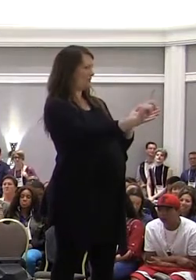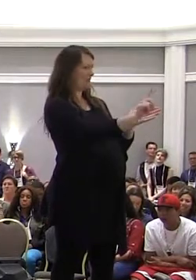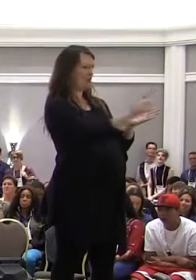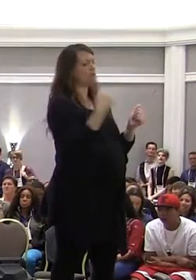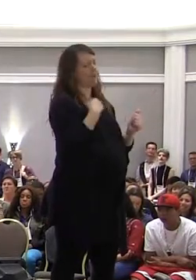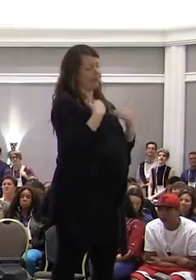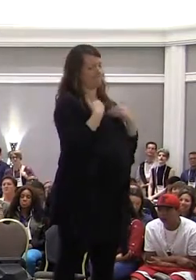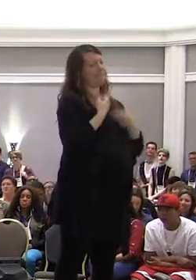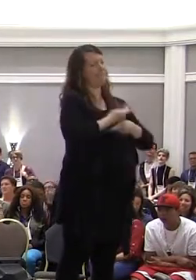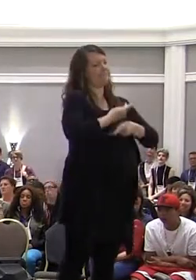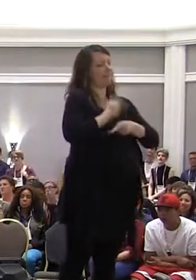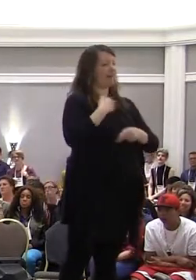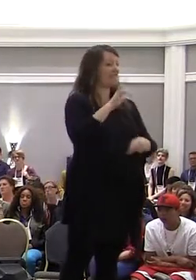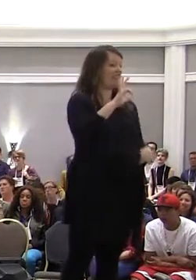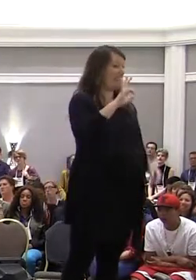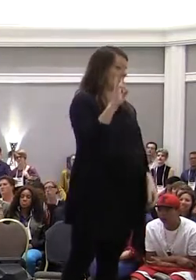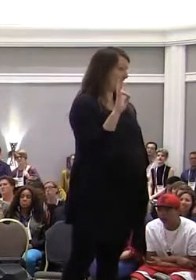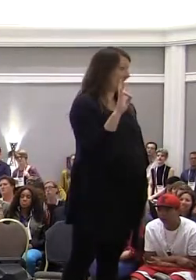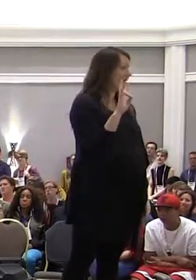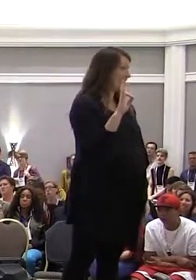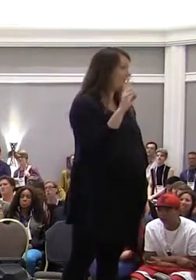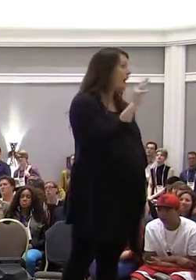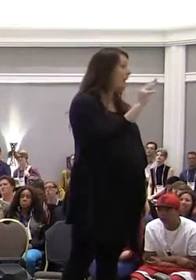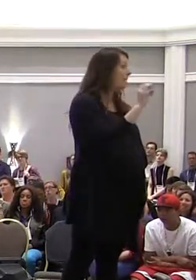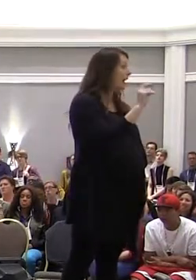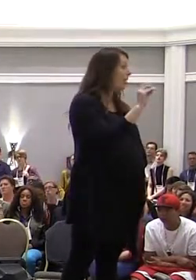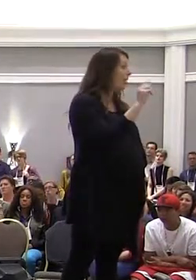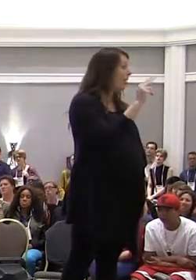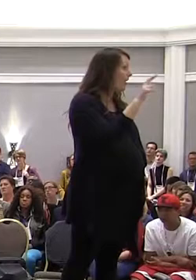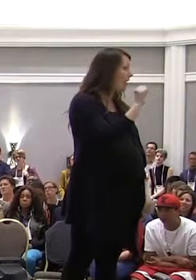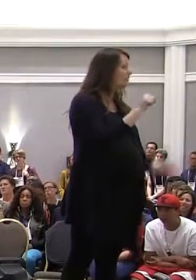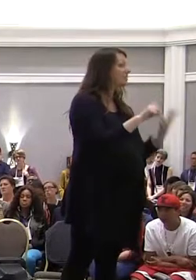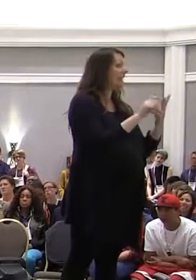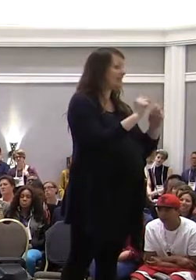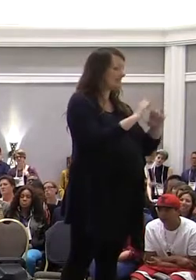We have 97 monologues and scenes by female and trans playwrights,